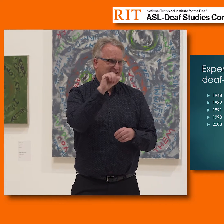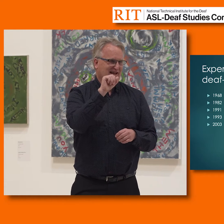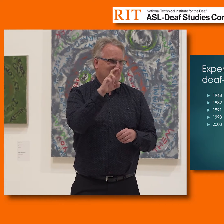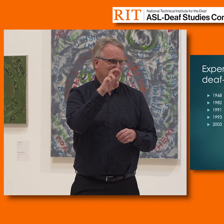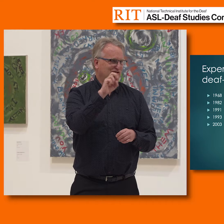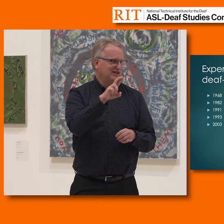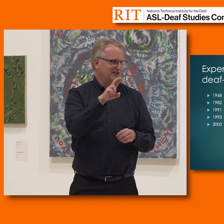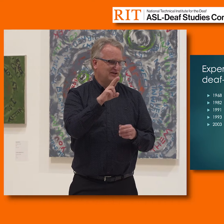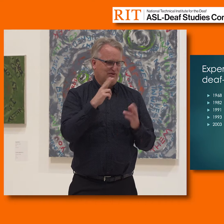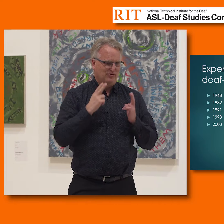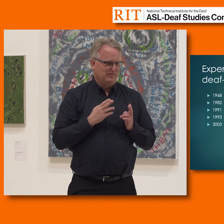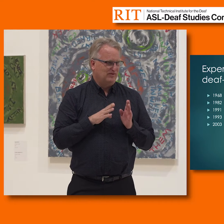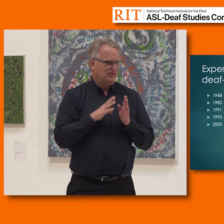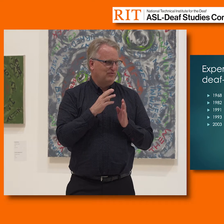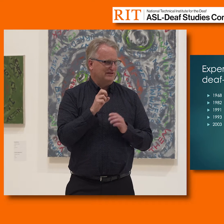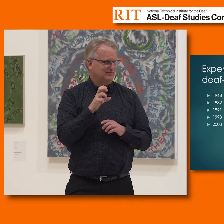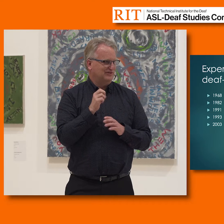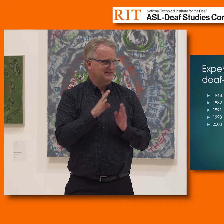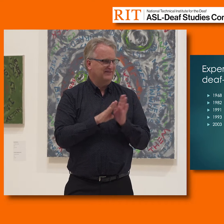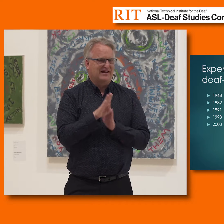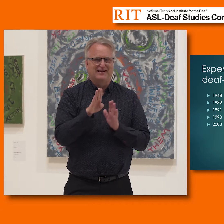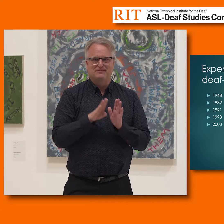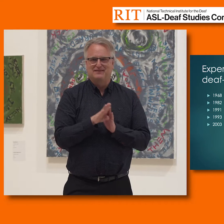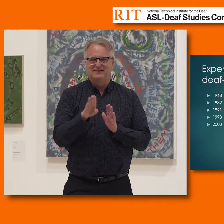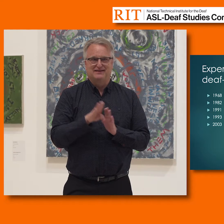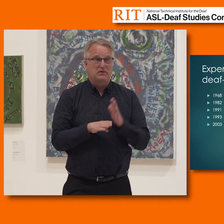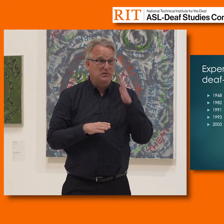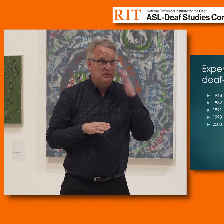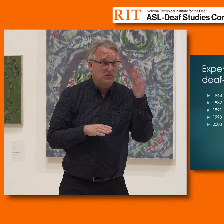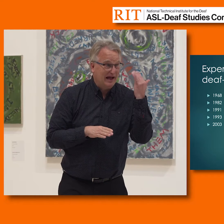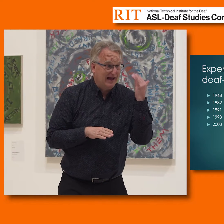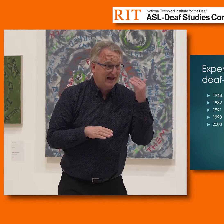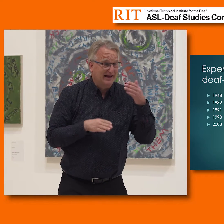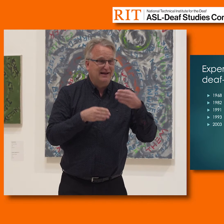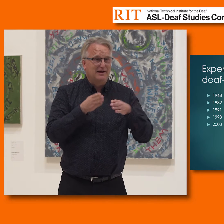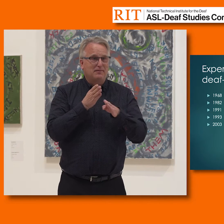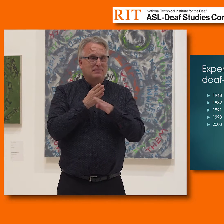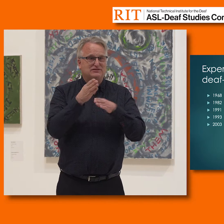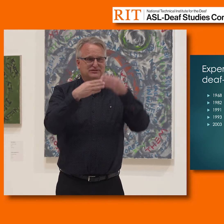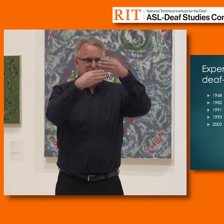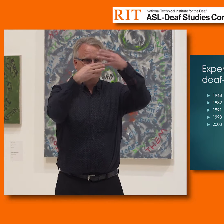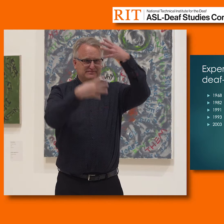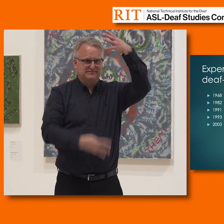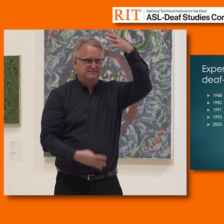I graduated from RIT with my career Human Development master's degree...